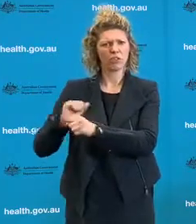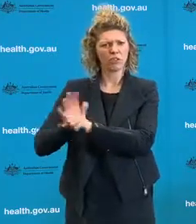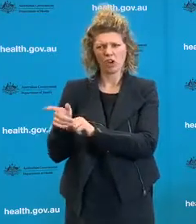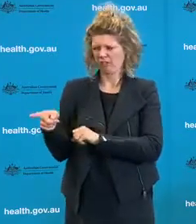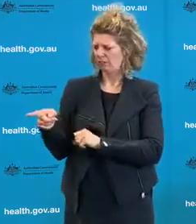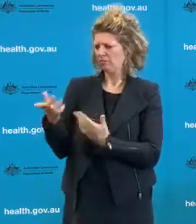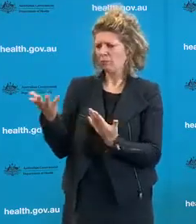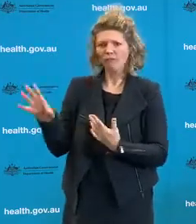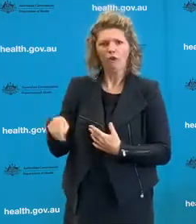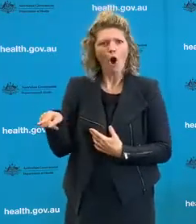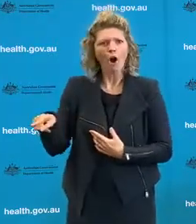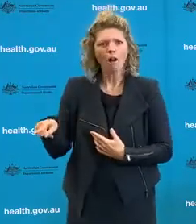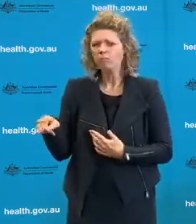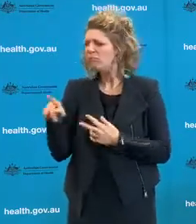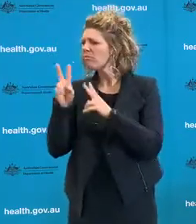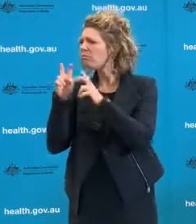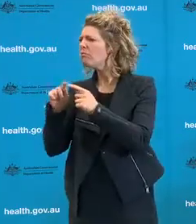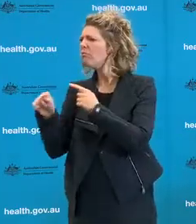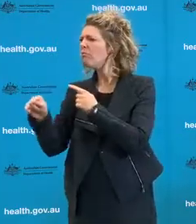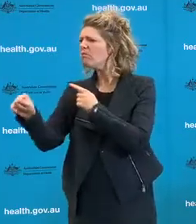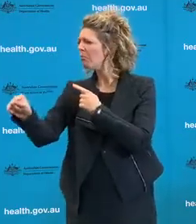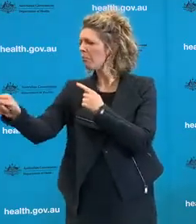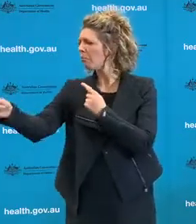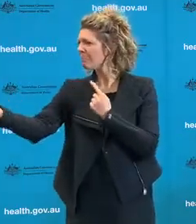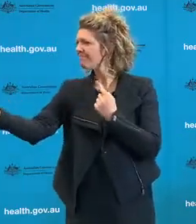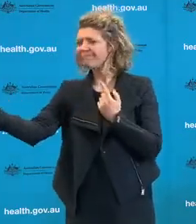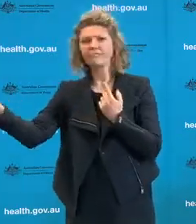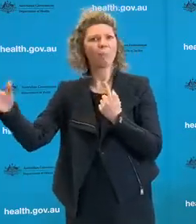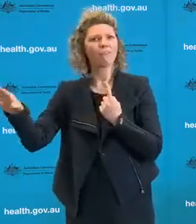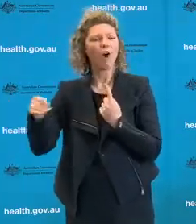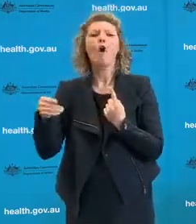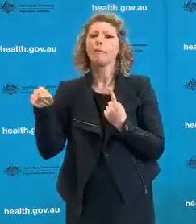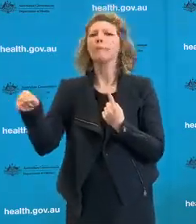you can't establish where the chain of transmission is, than it is where you